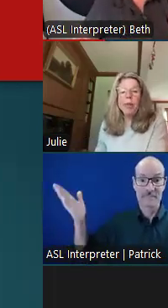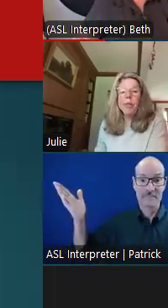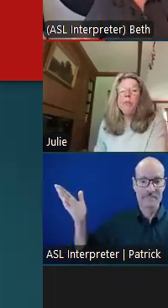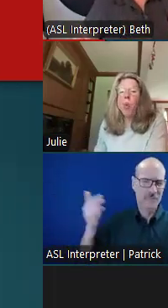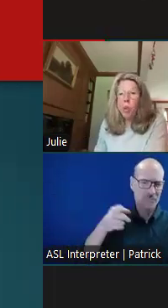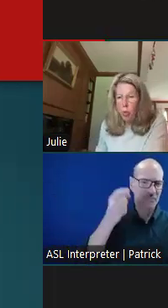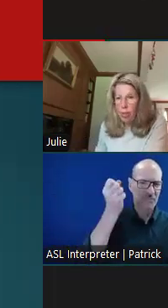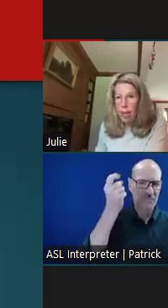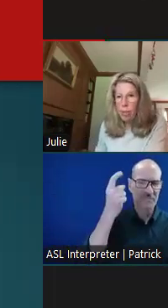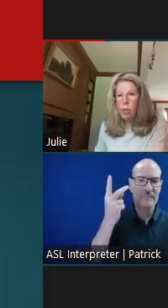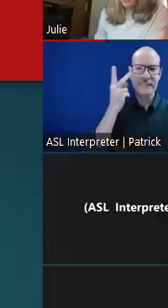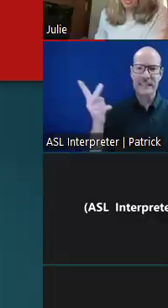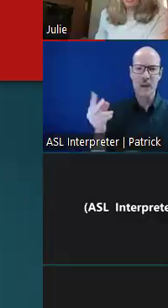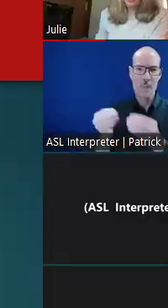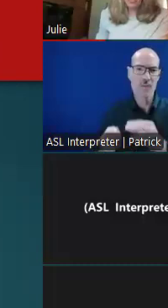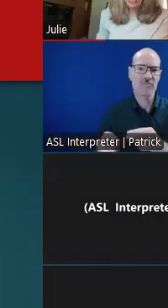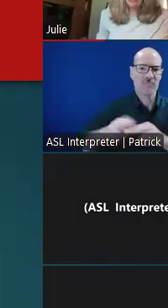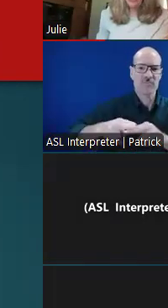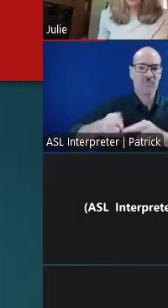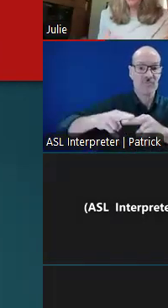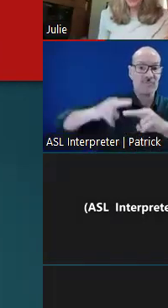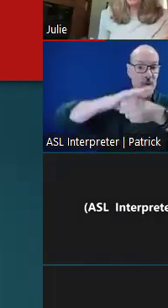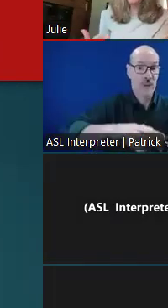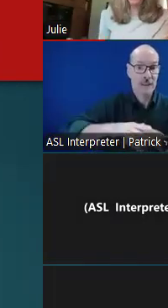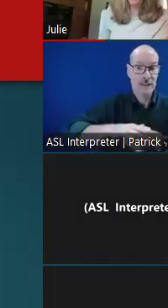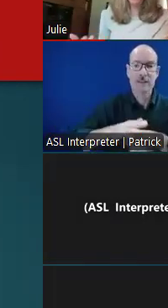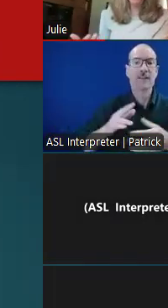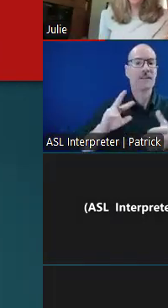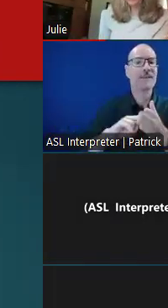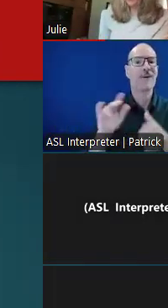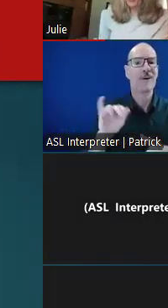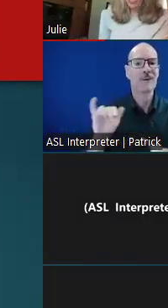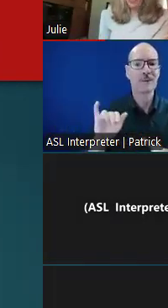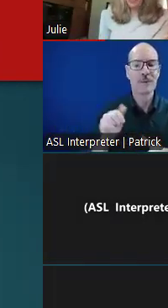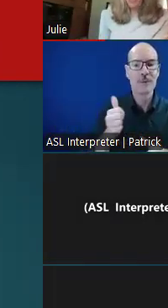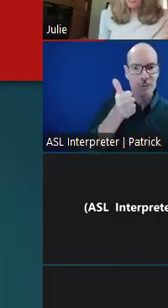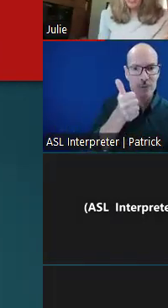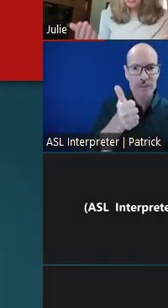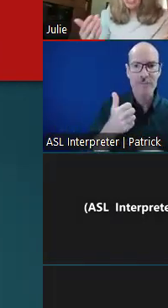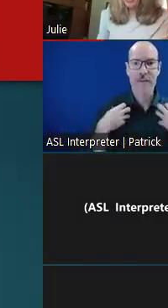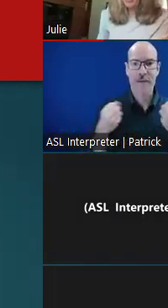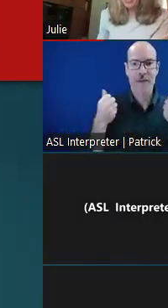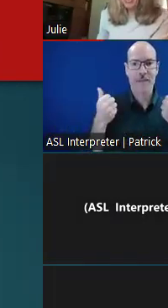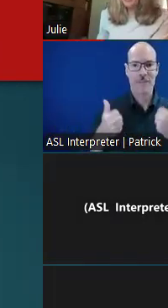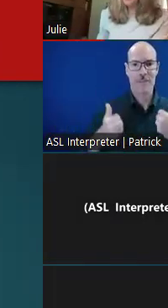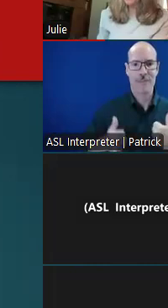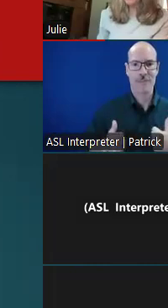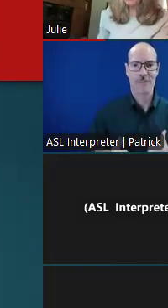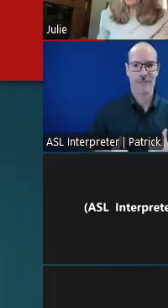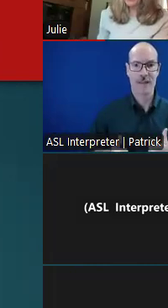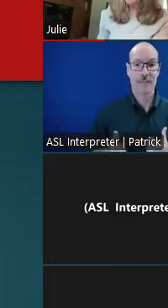As you can well imagine, the more stressed out you are as a caregiver, the greater the toll on your own health.